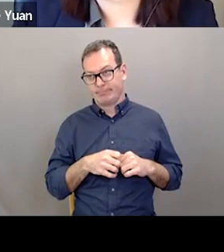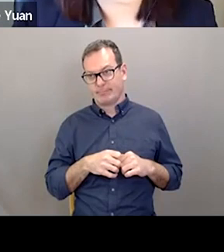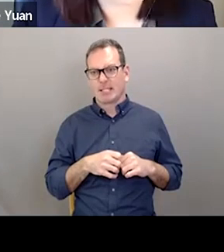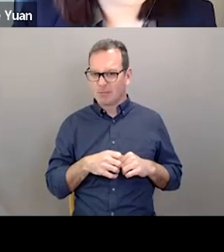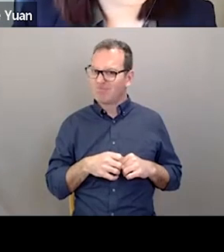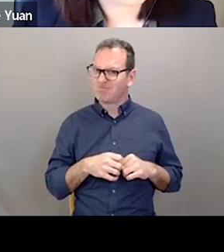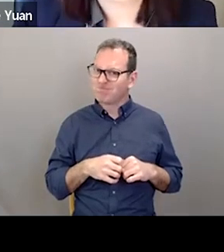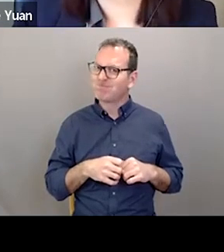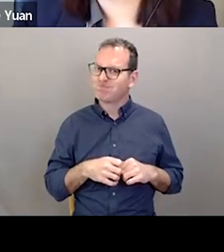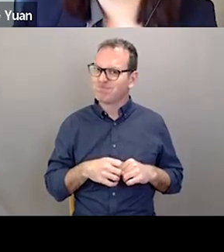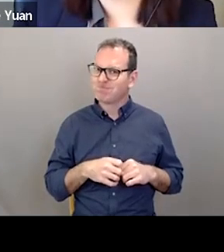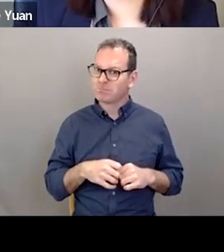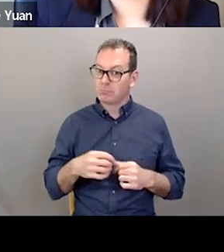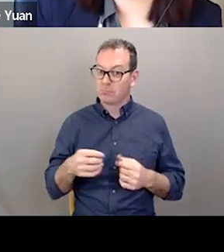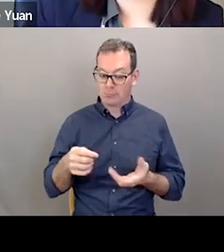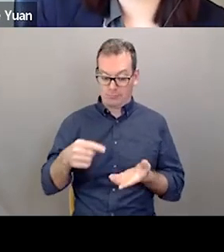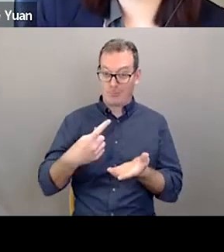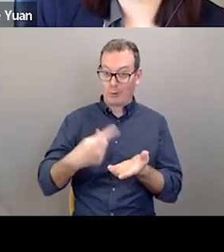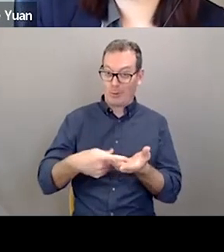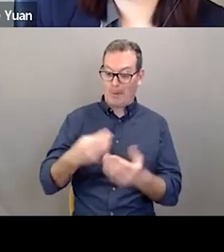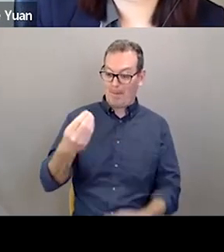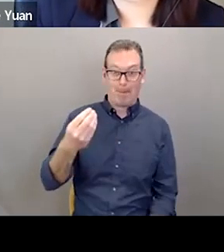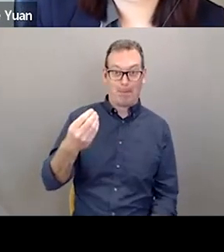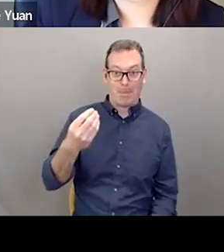talk about money we're leaving that it's like the elephant in the room